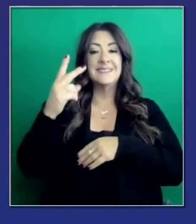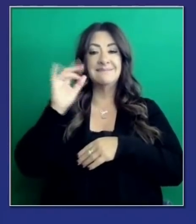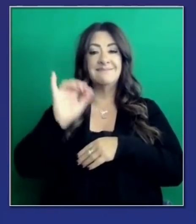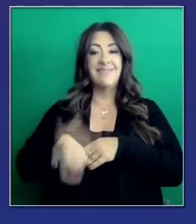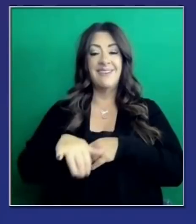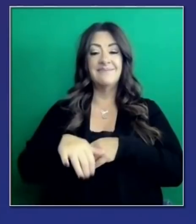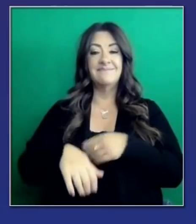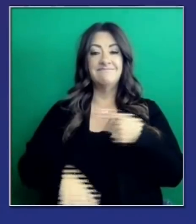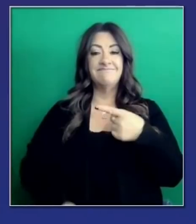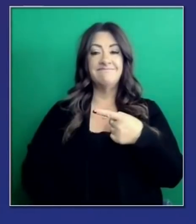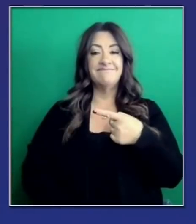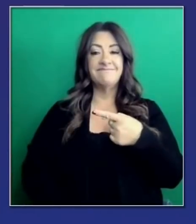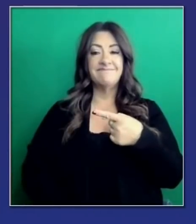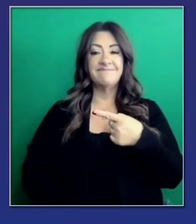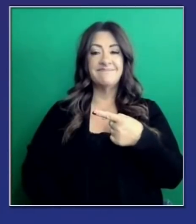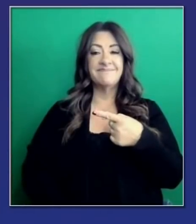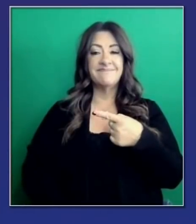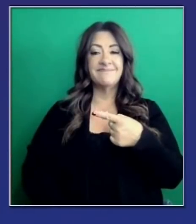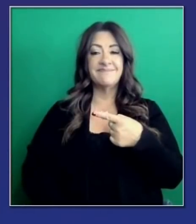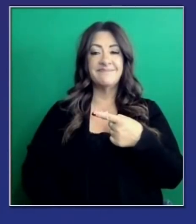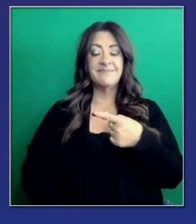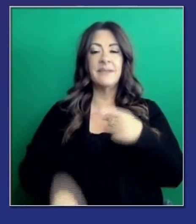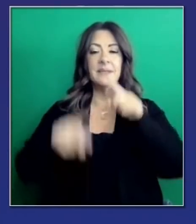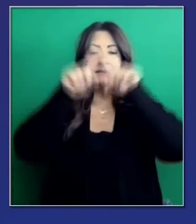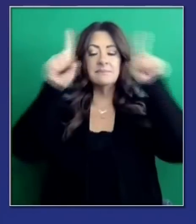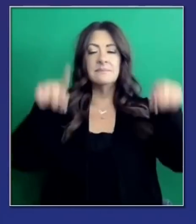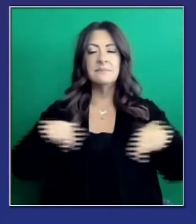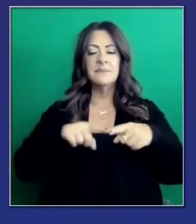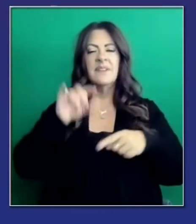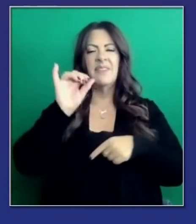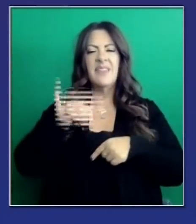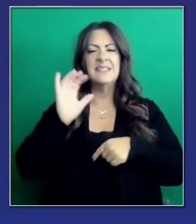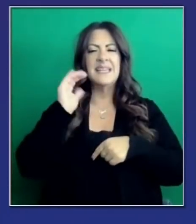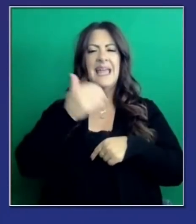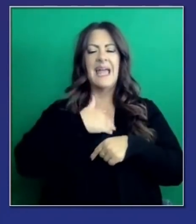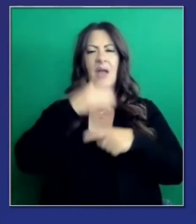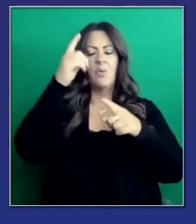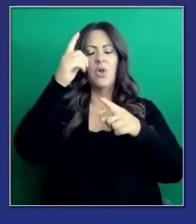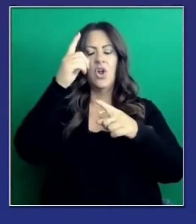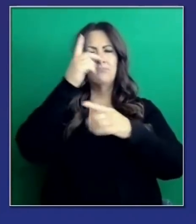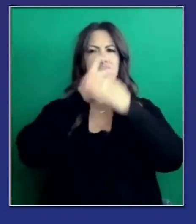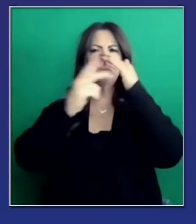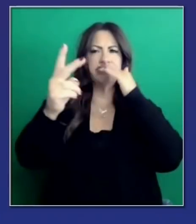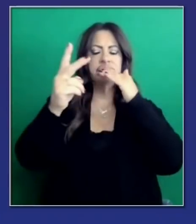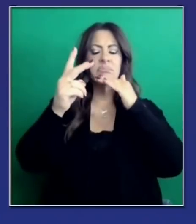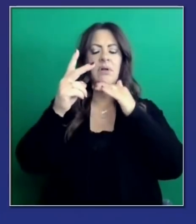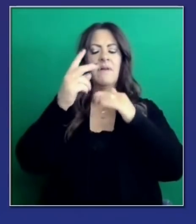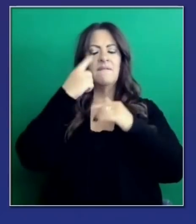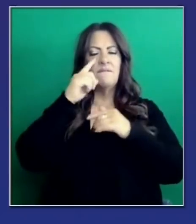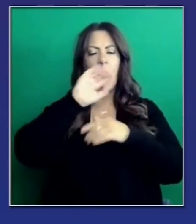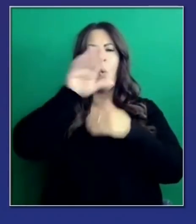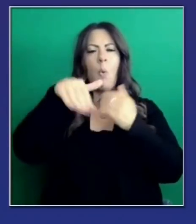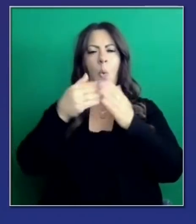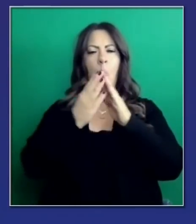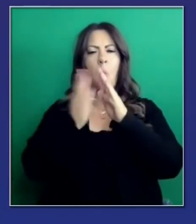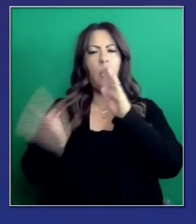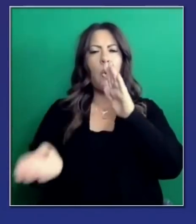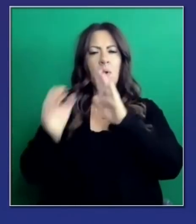THE PROPORTION OF PERCENTAGE. DR. GHALY HAS TALKED A LOT WITH INDIVIDUALS THAT ARE HOSPITALIZED AND END UP IN THE ICU. TAKE A LOOK HERE AT THE REGIONS, THESE BEING THE FIVE